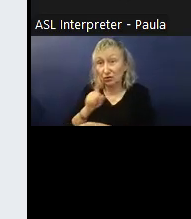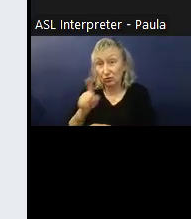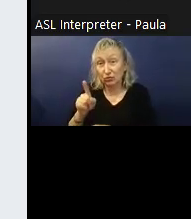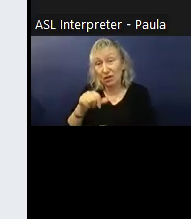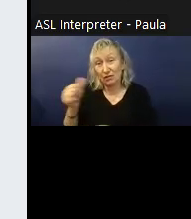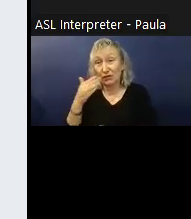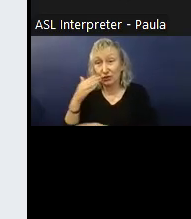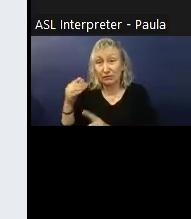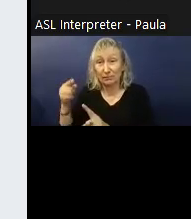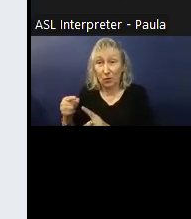All right, I'm sorry.